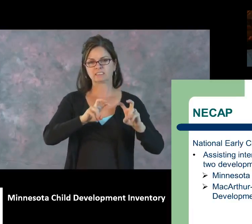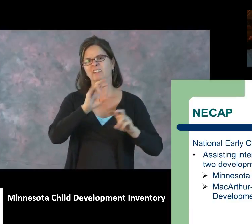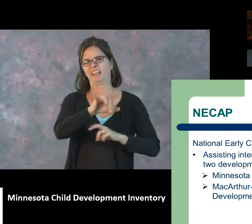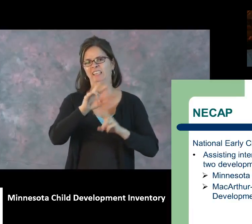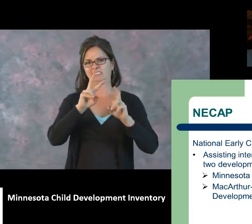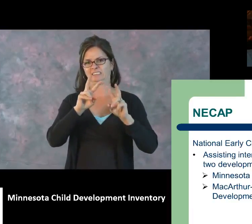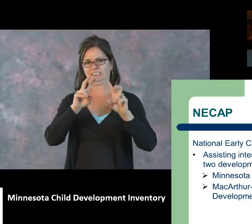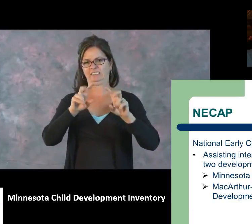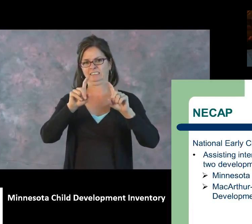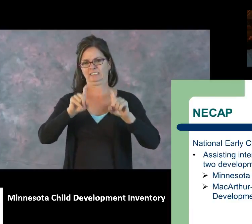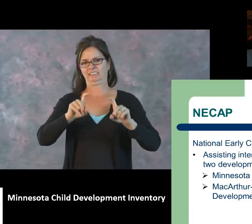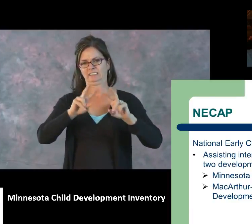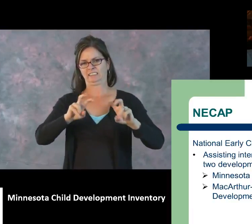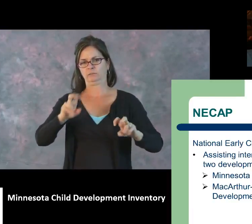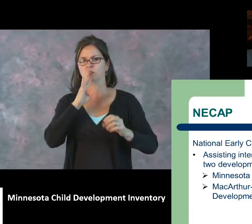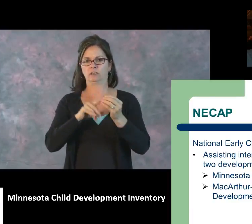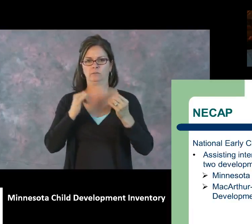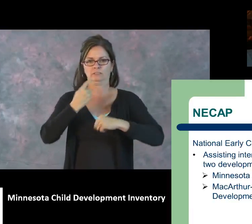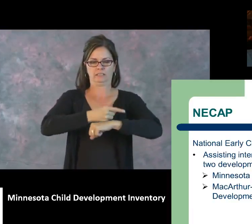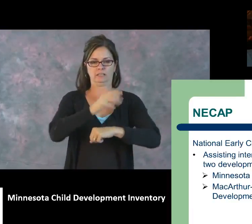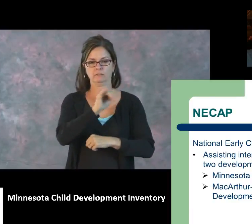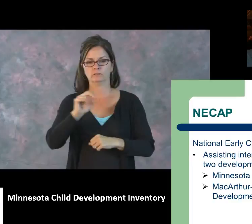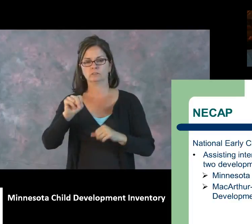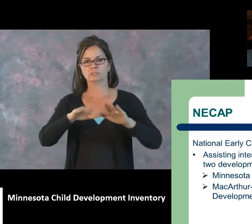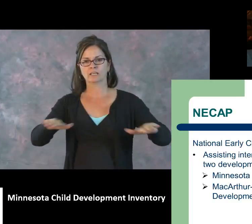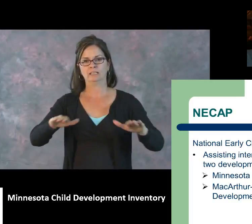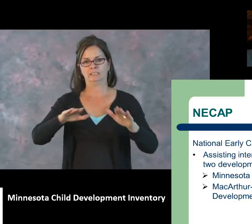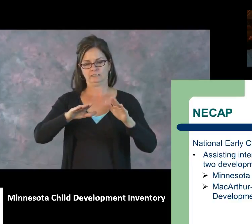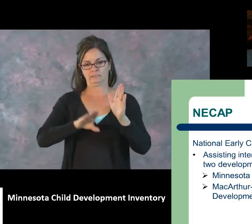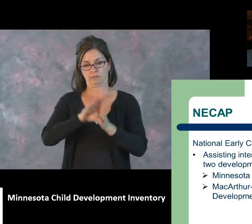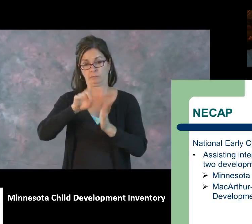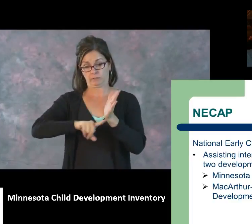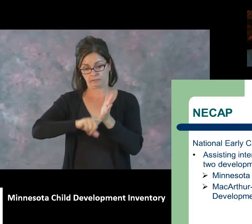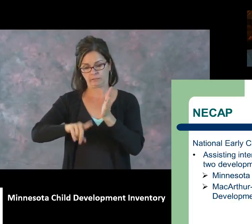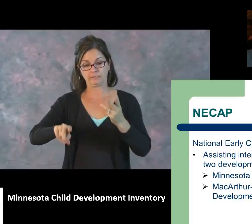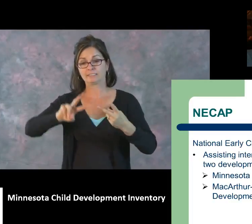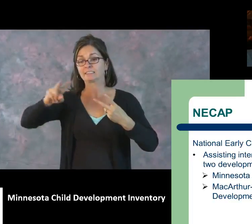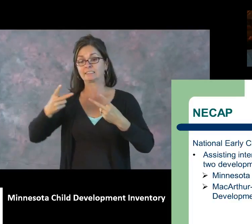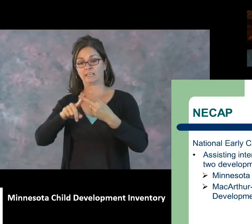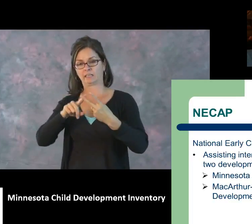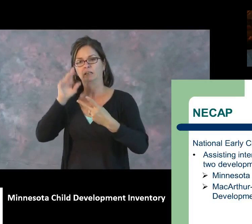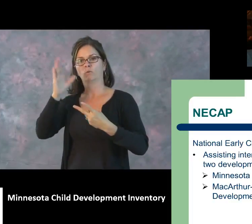the Minnesota Child Development Inventory, and the second will be covered in parts 2 and 3